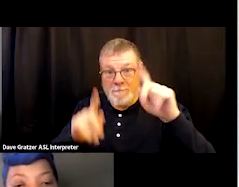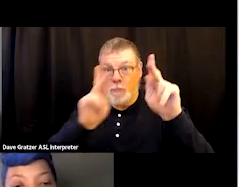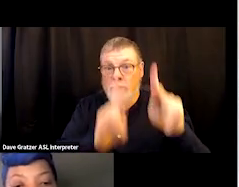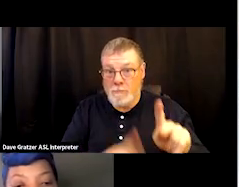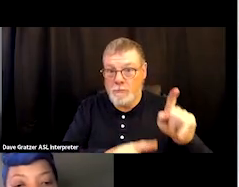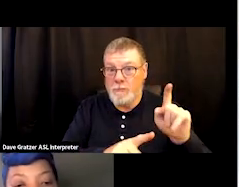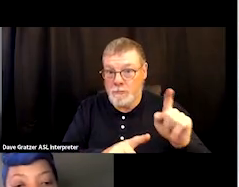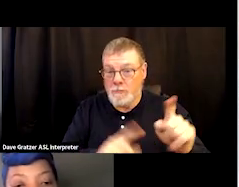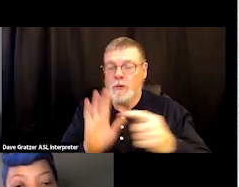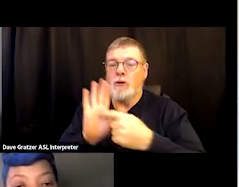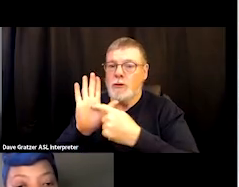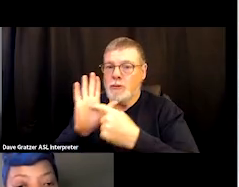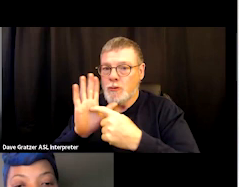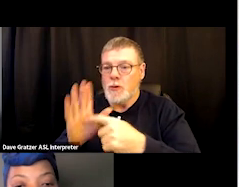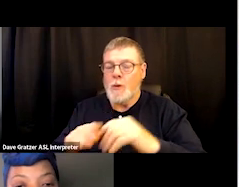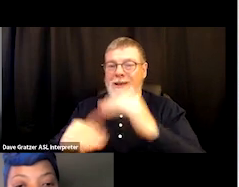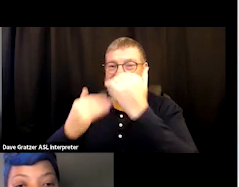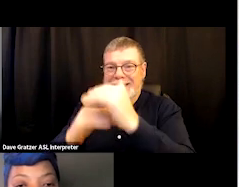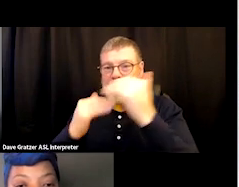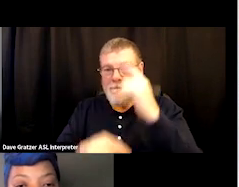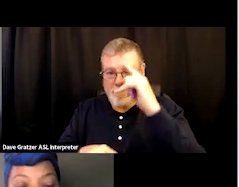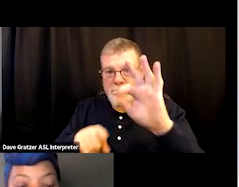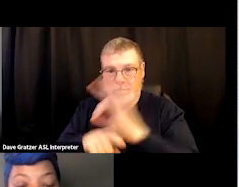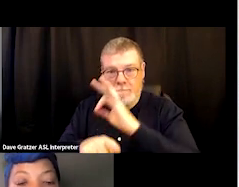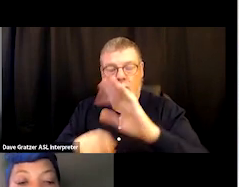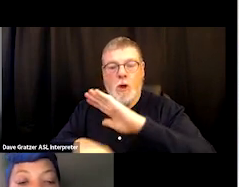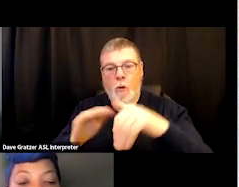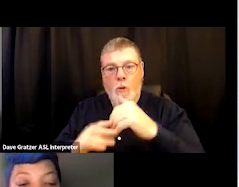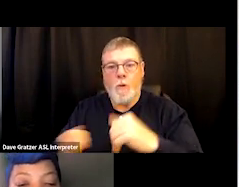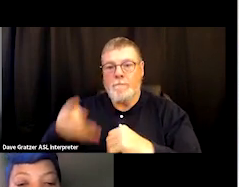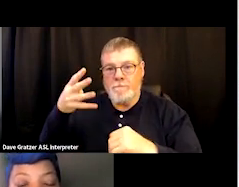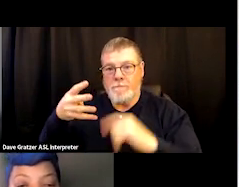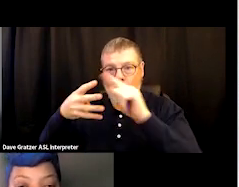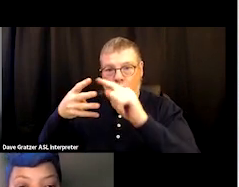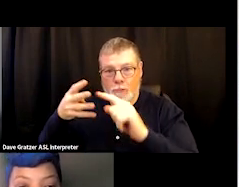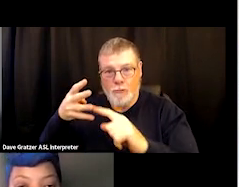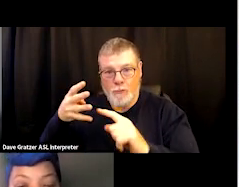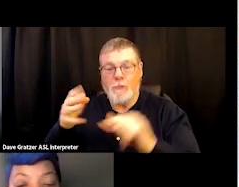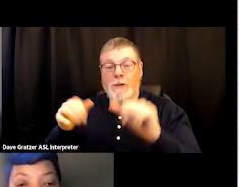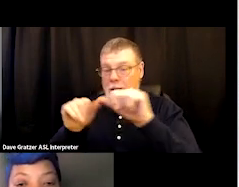that illustrates their functional limitations in all four of the areas of function is so necessary.